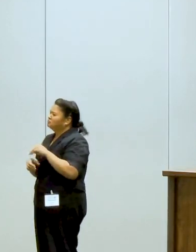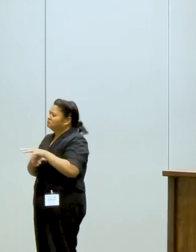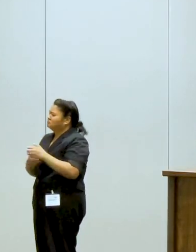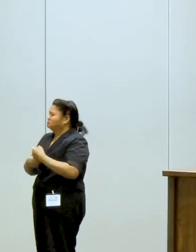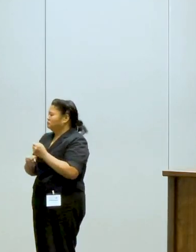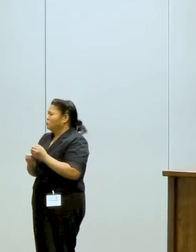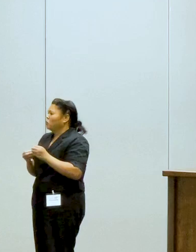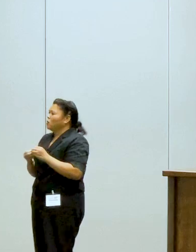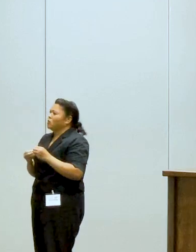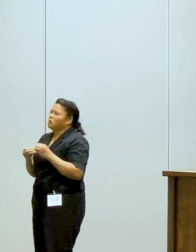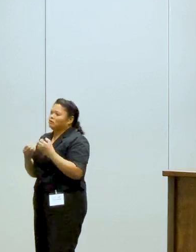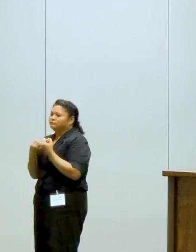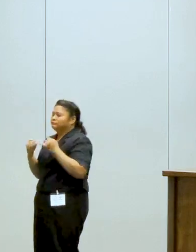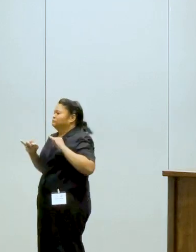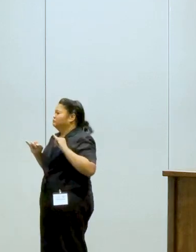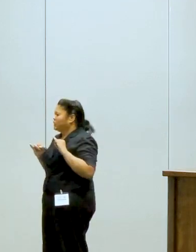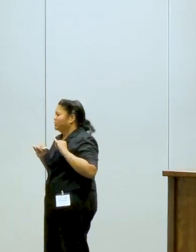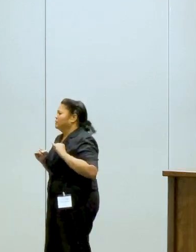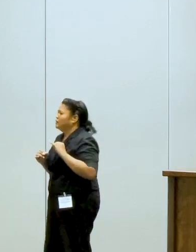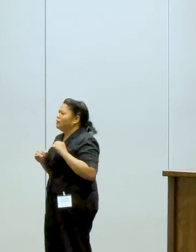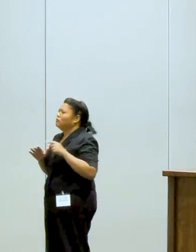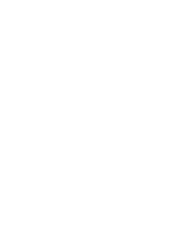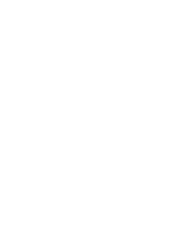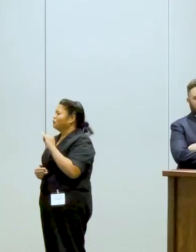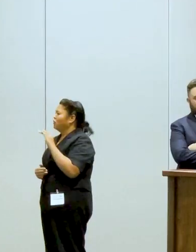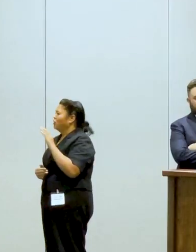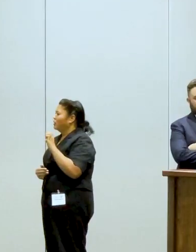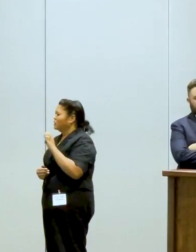autonomous exploration of digital materials. So voice bots